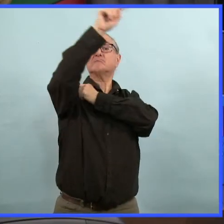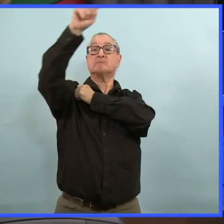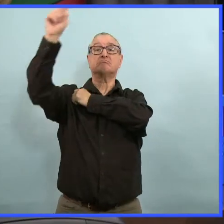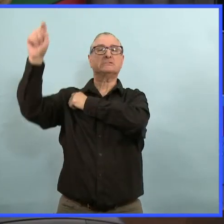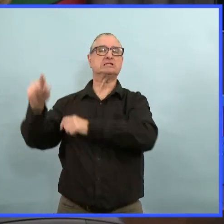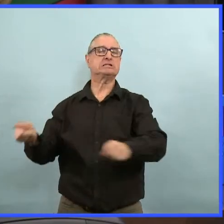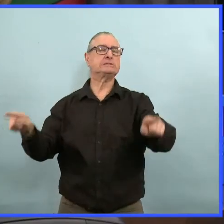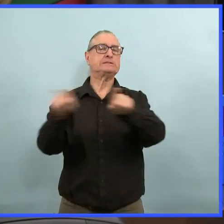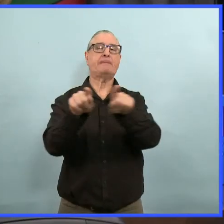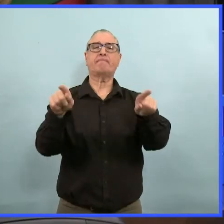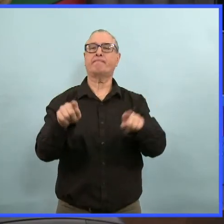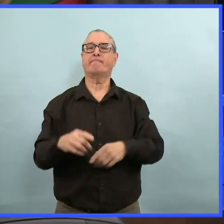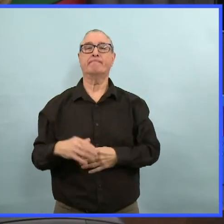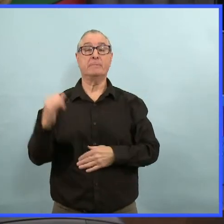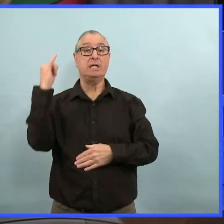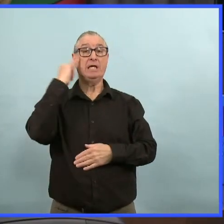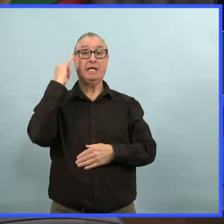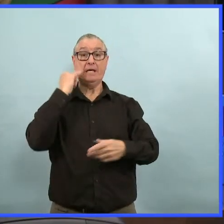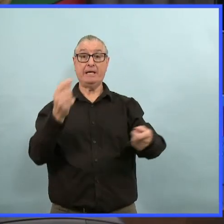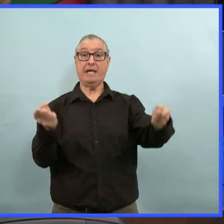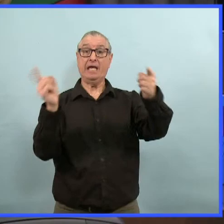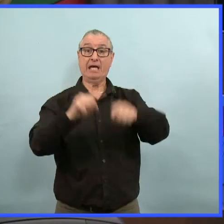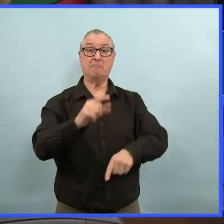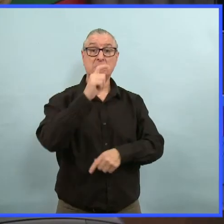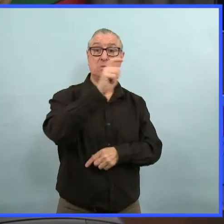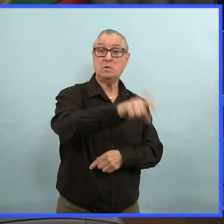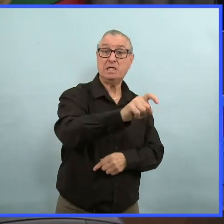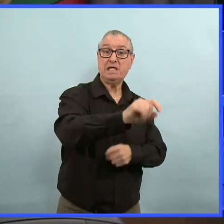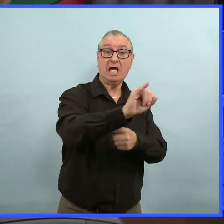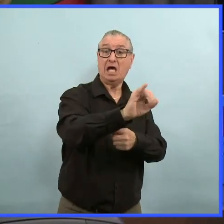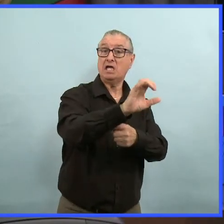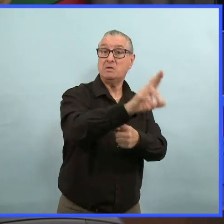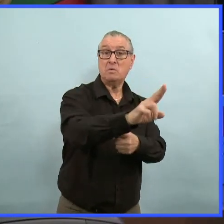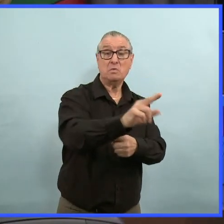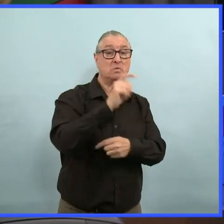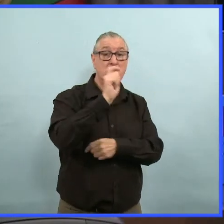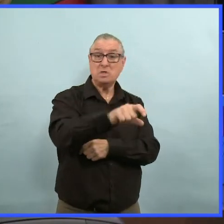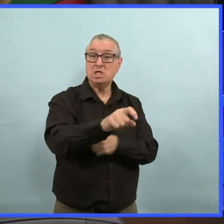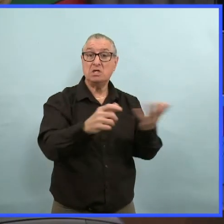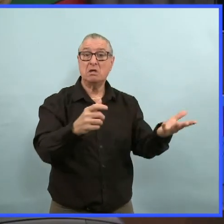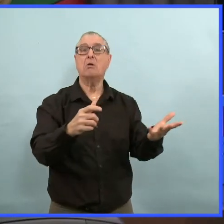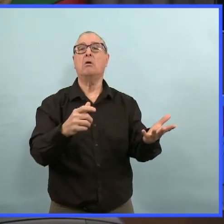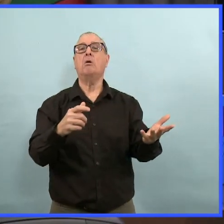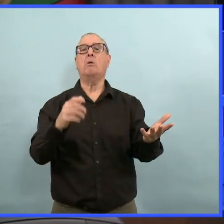level of care then there are alternatives that are explored can the clinical team will will establish